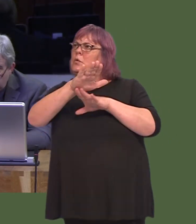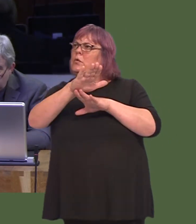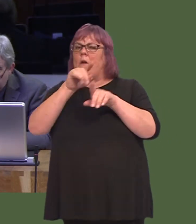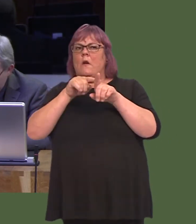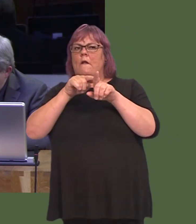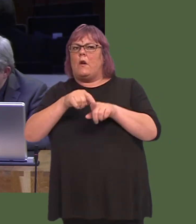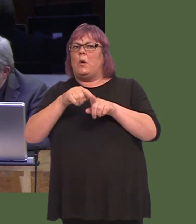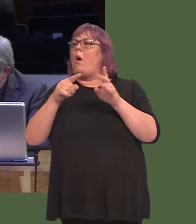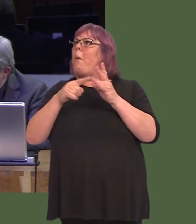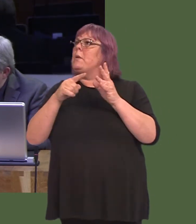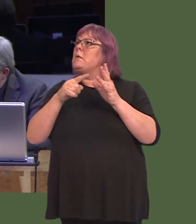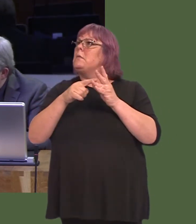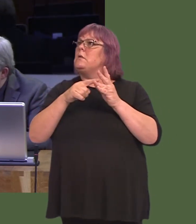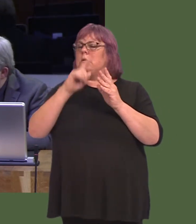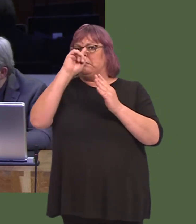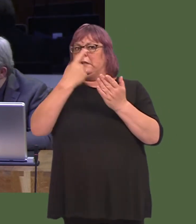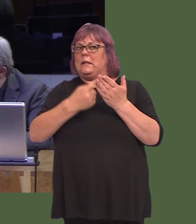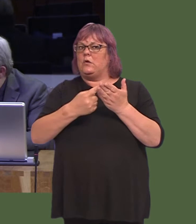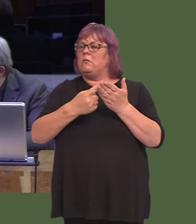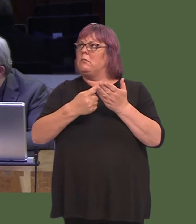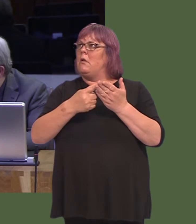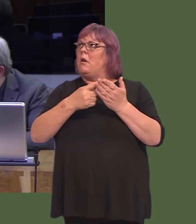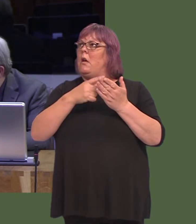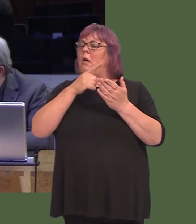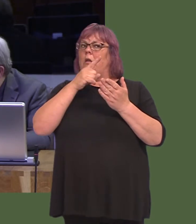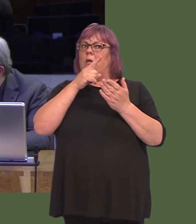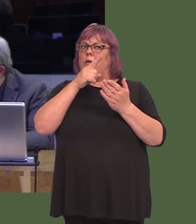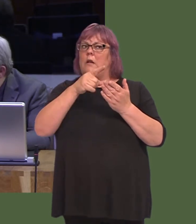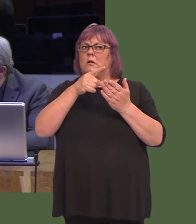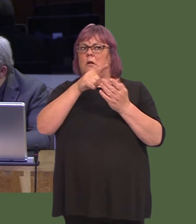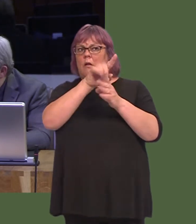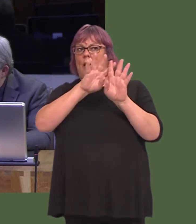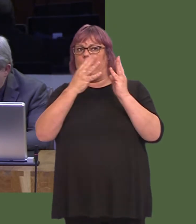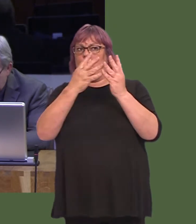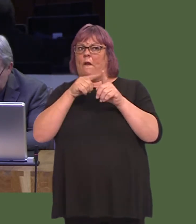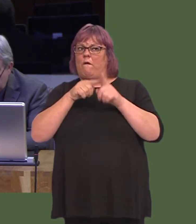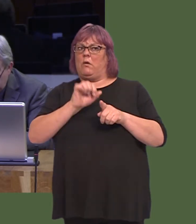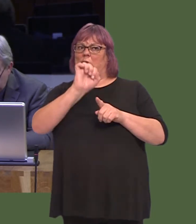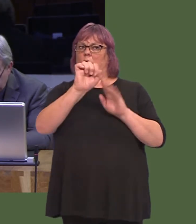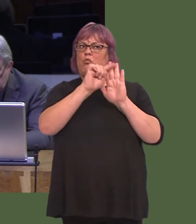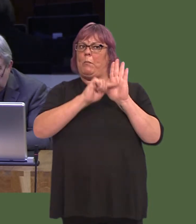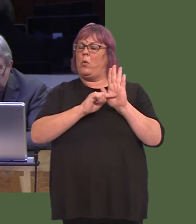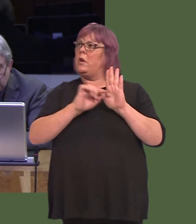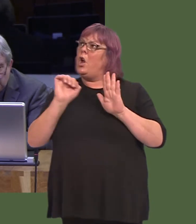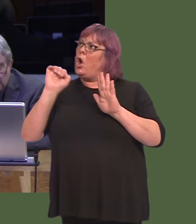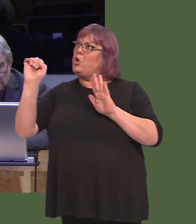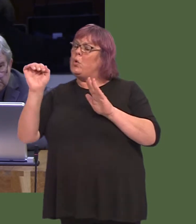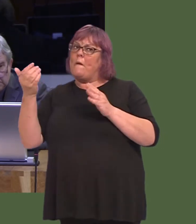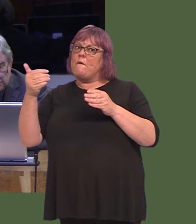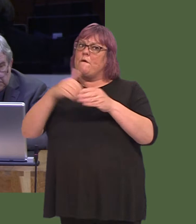with the ombudsman's conclusions that the health board should implement the recommendations of this report now, and whether you're taking any further direct action to ensure that,